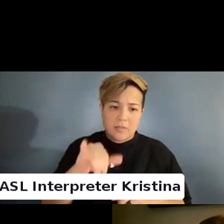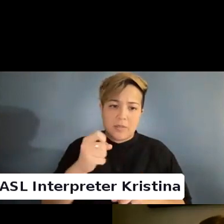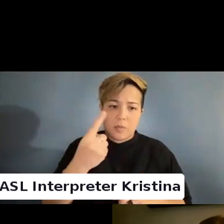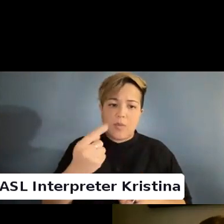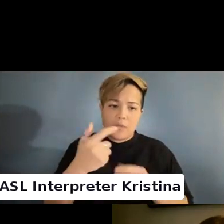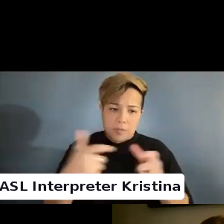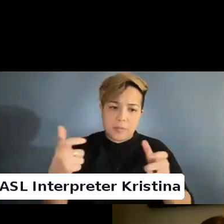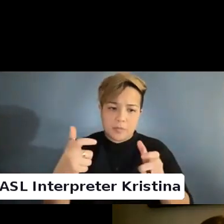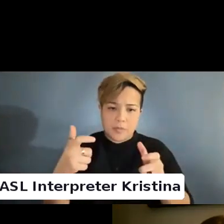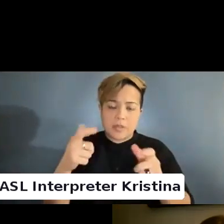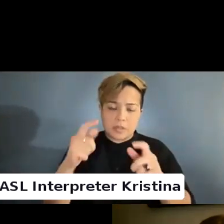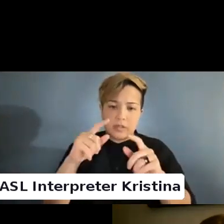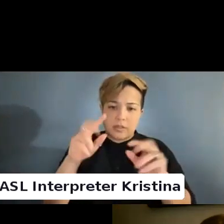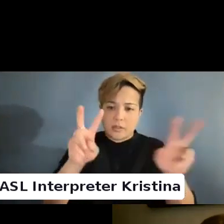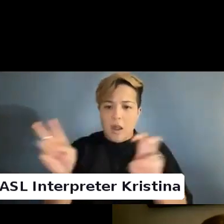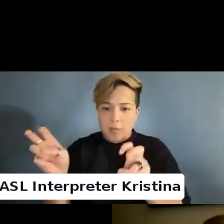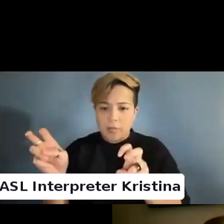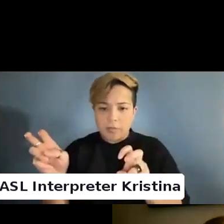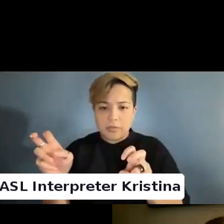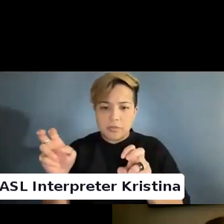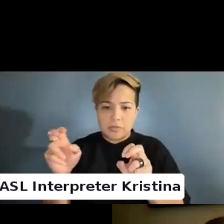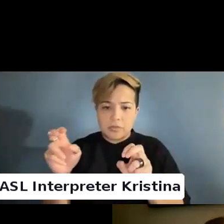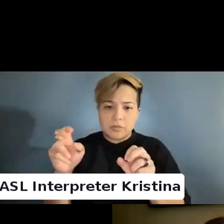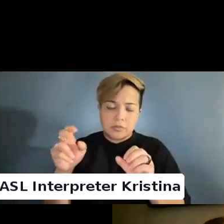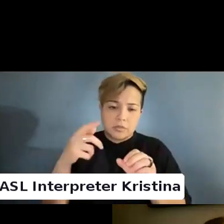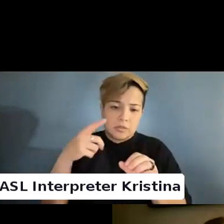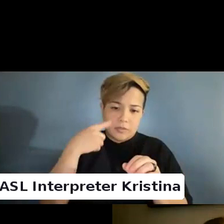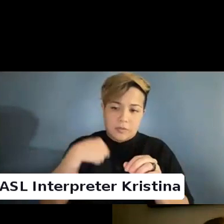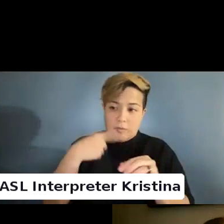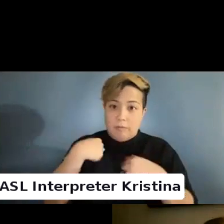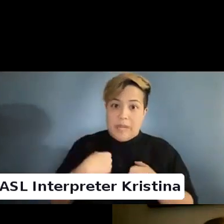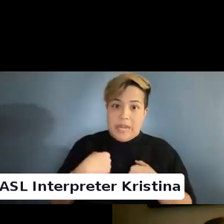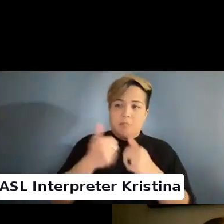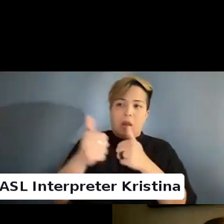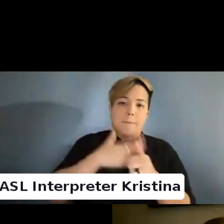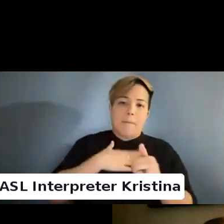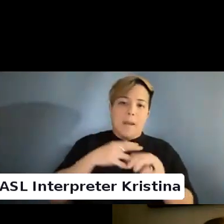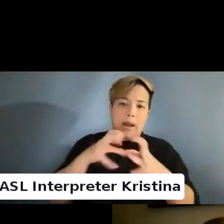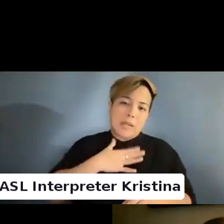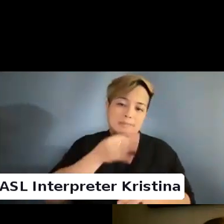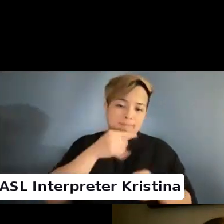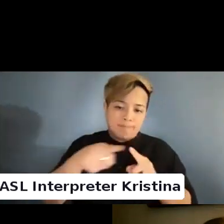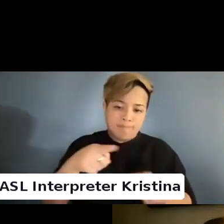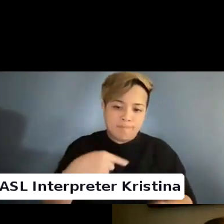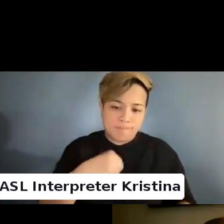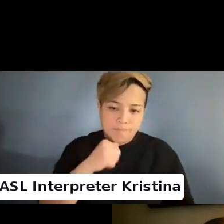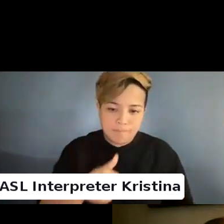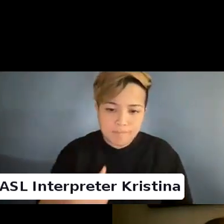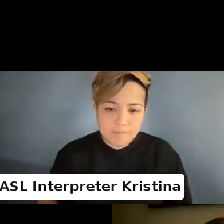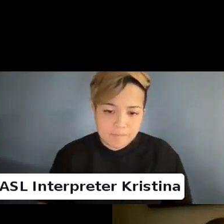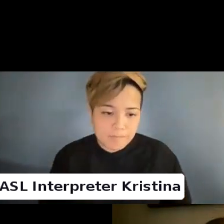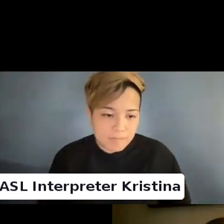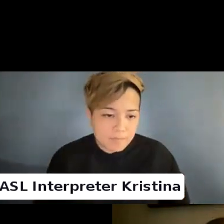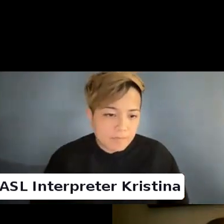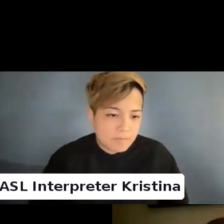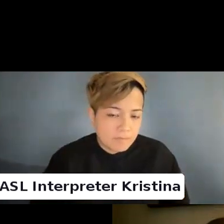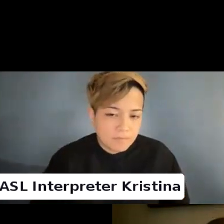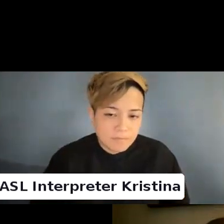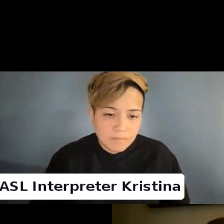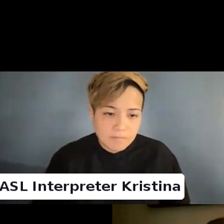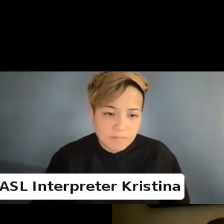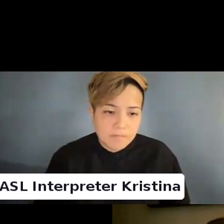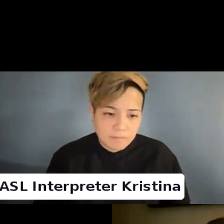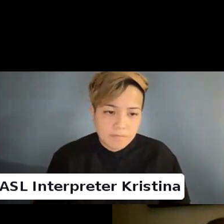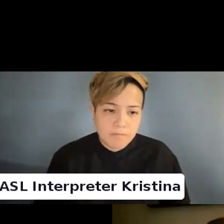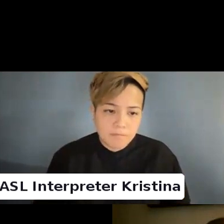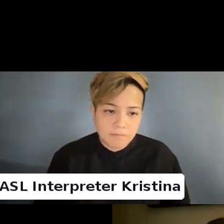panel with a set of panelists.